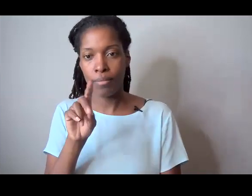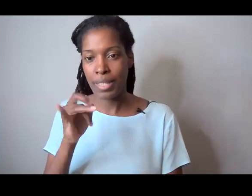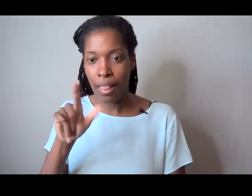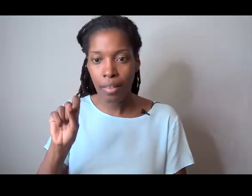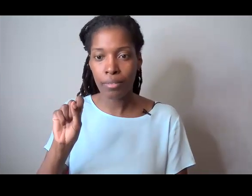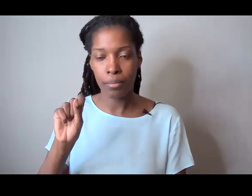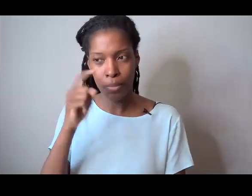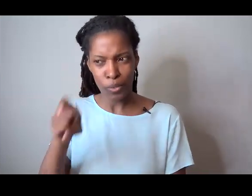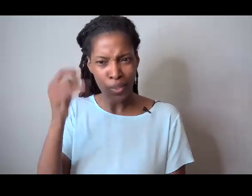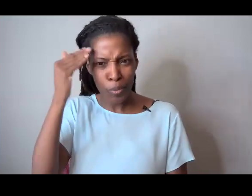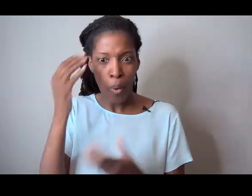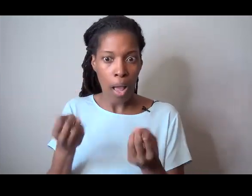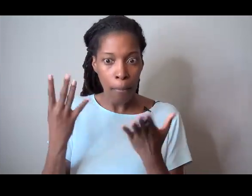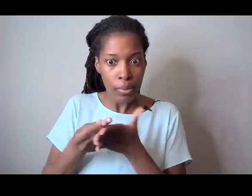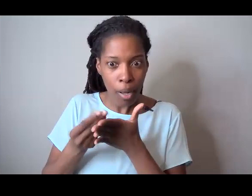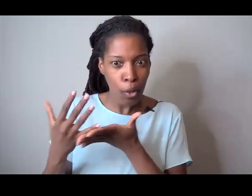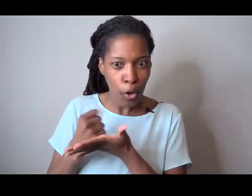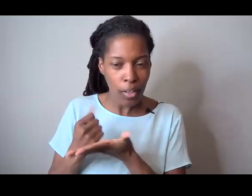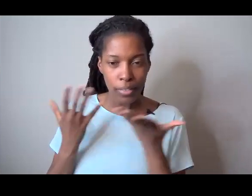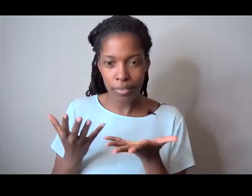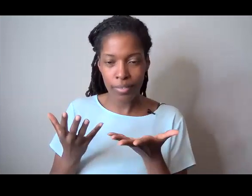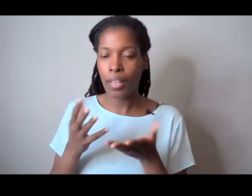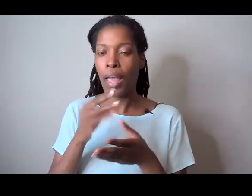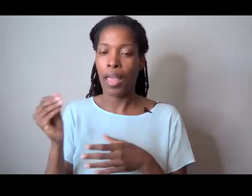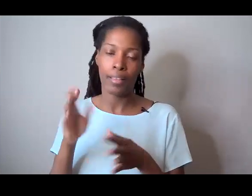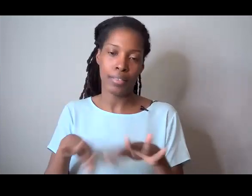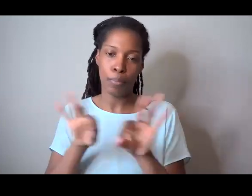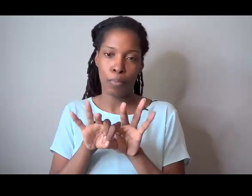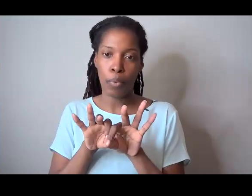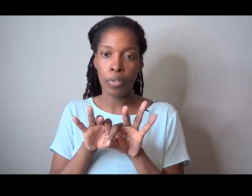How much money you're actually making, but it is also important to have those details so that